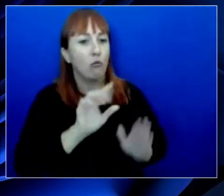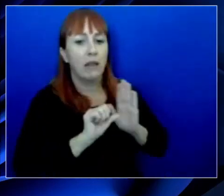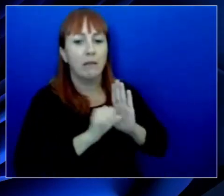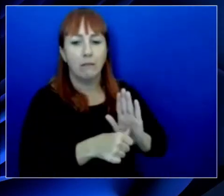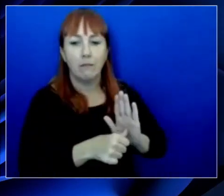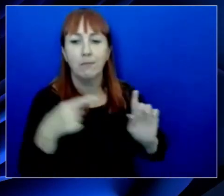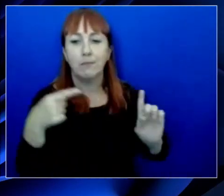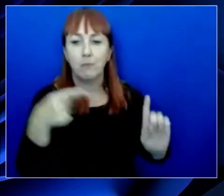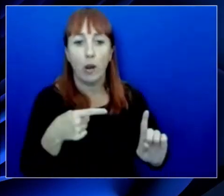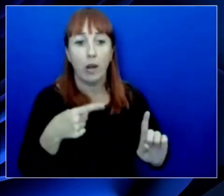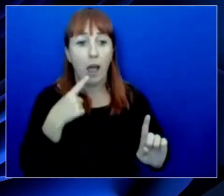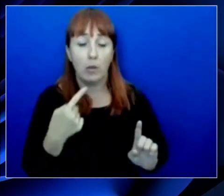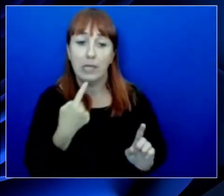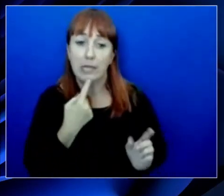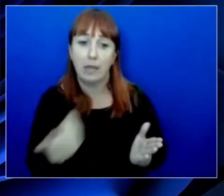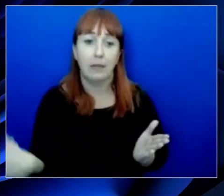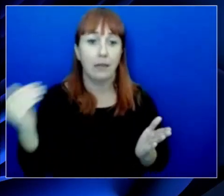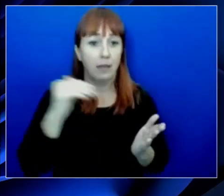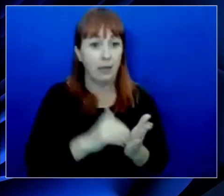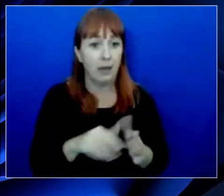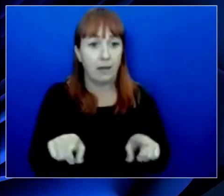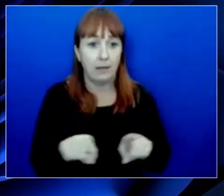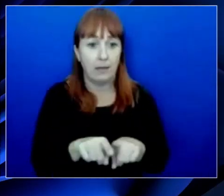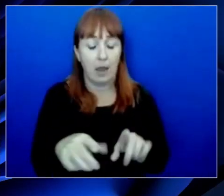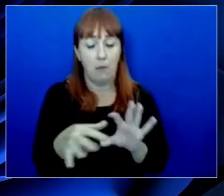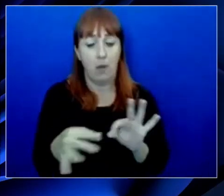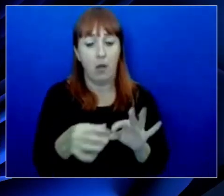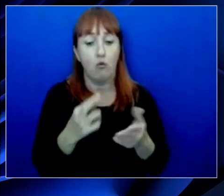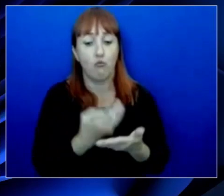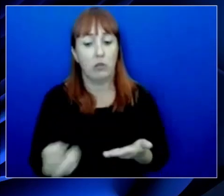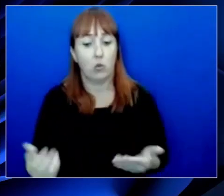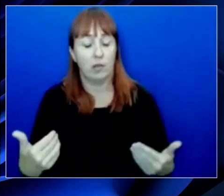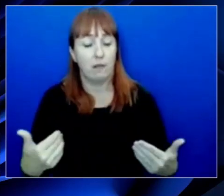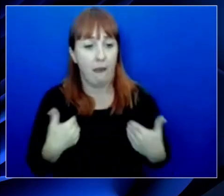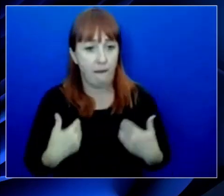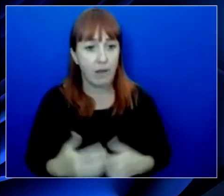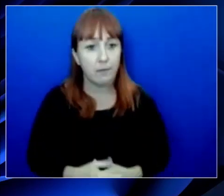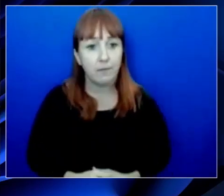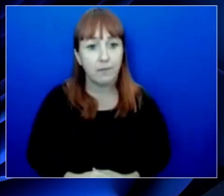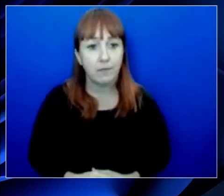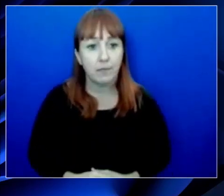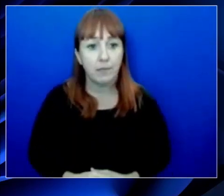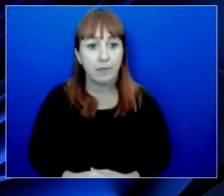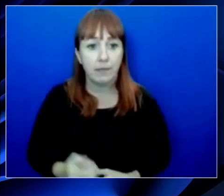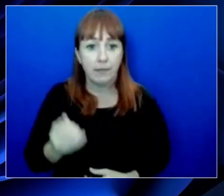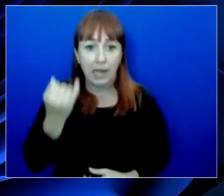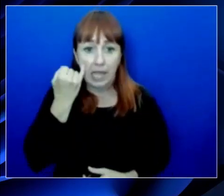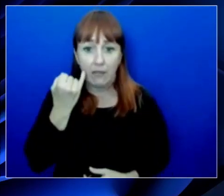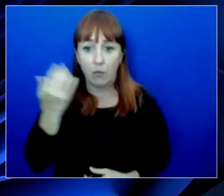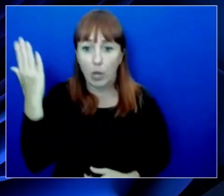will just reiterate a little bit on the resources if we didn't get to your questions or just have